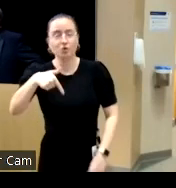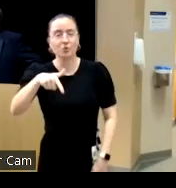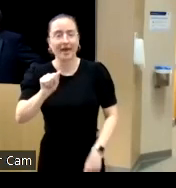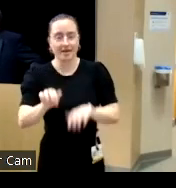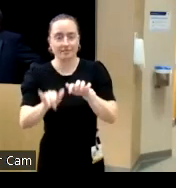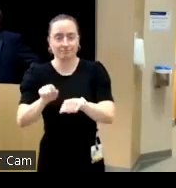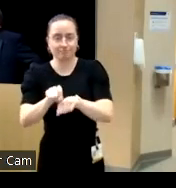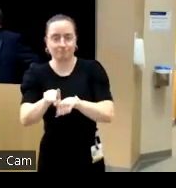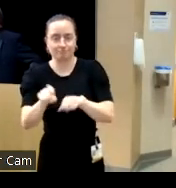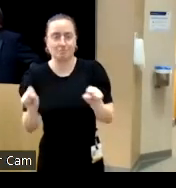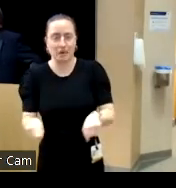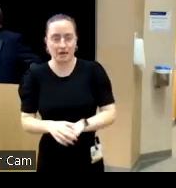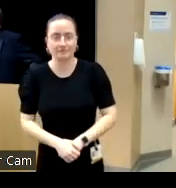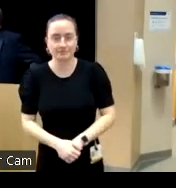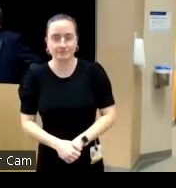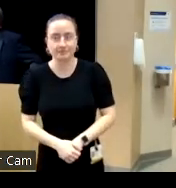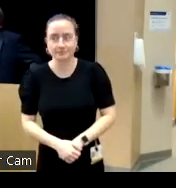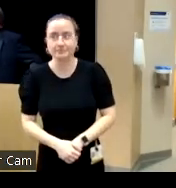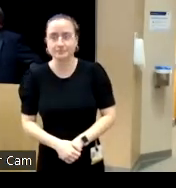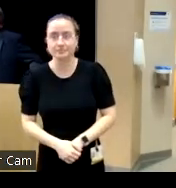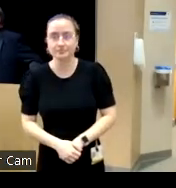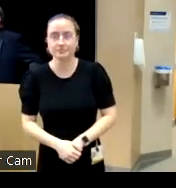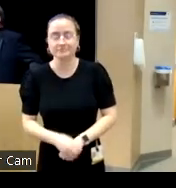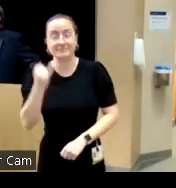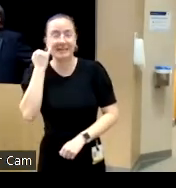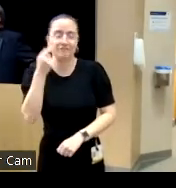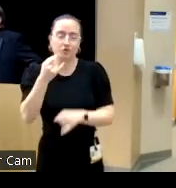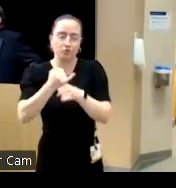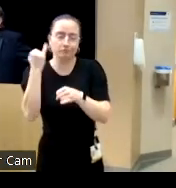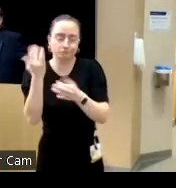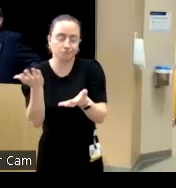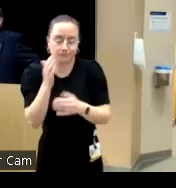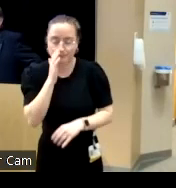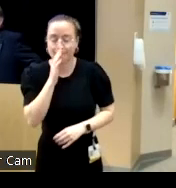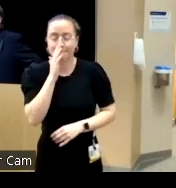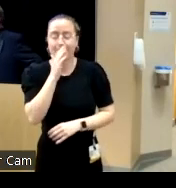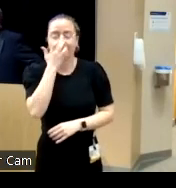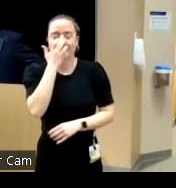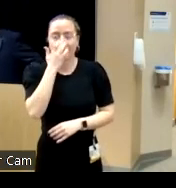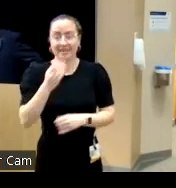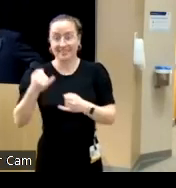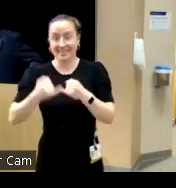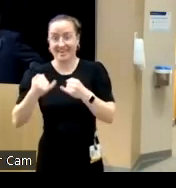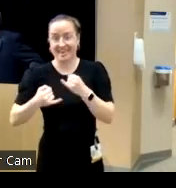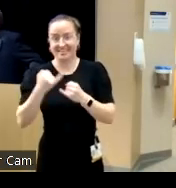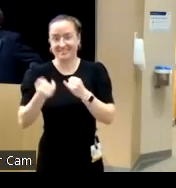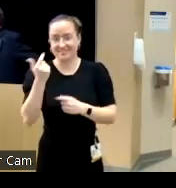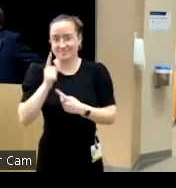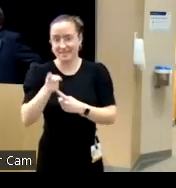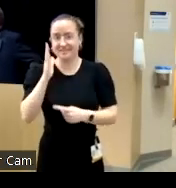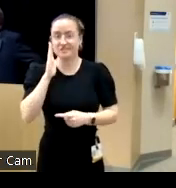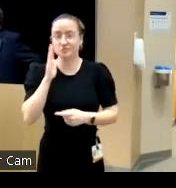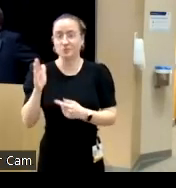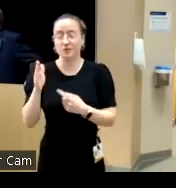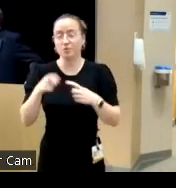we go along here those of you who are remote and at the end we'll reserve some time to have some